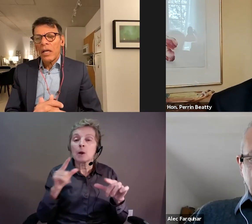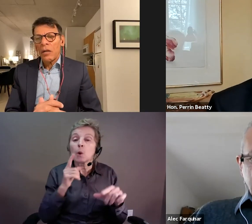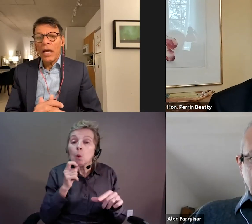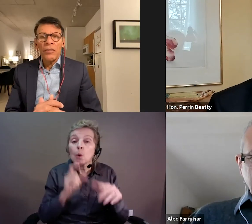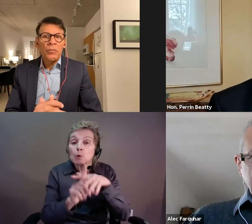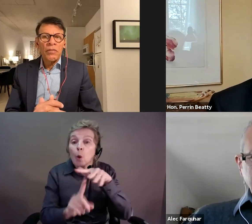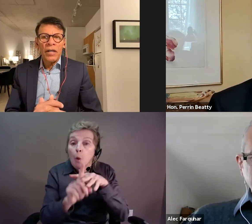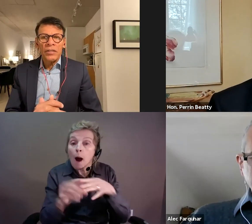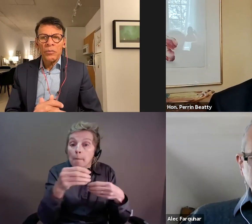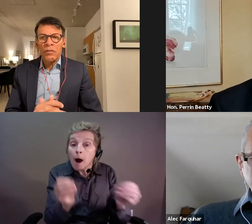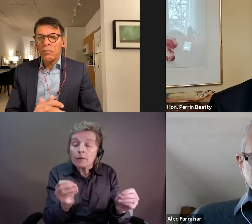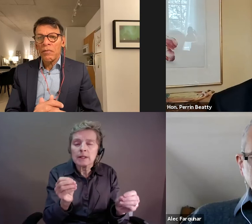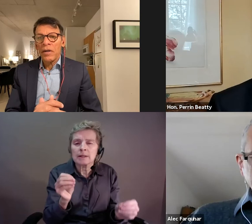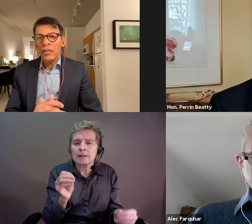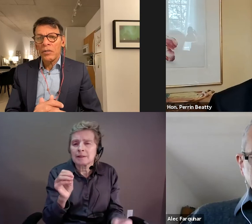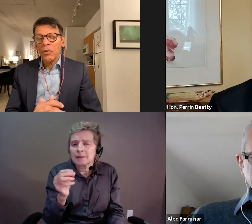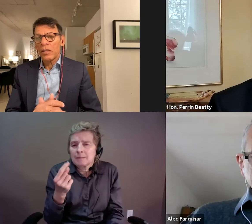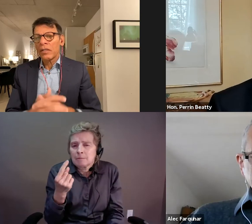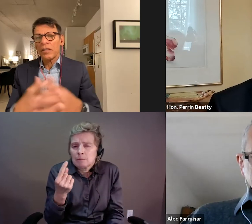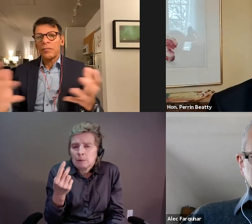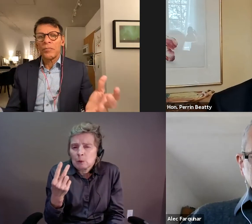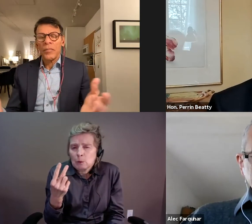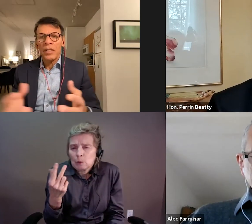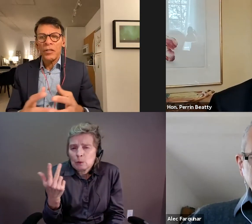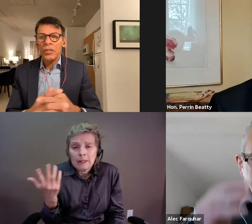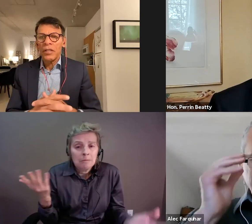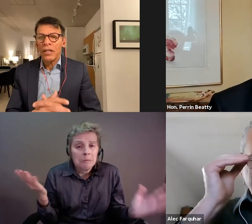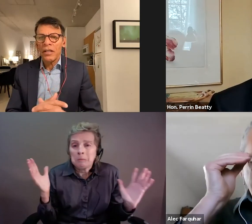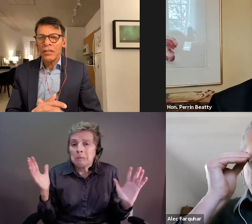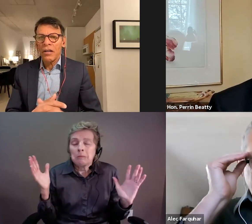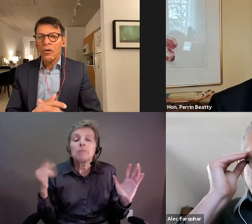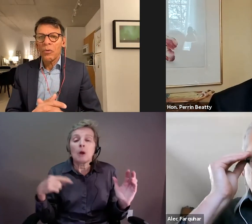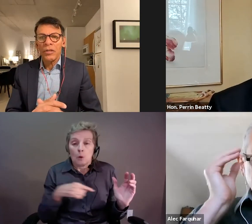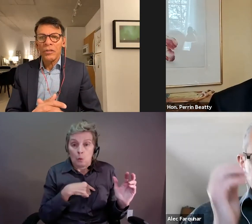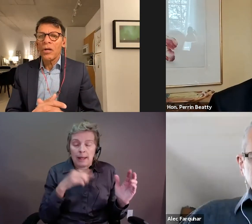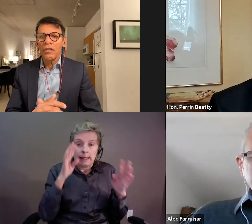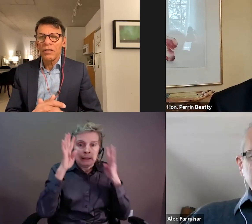and we had to improvise and improvise, quite interestingly, as to how we're doing all of this